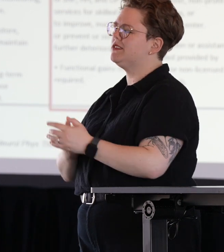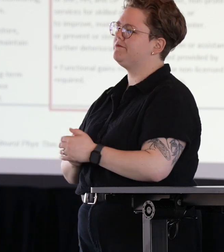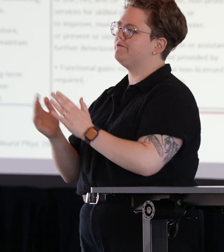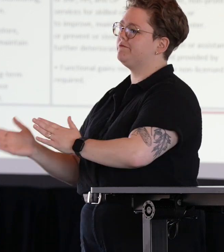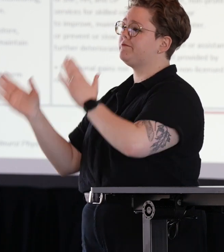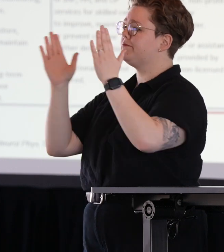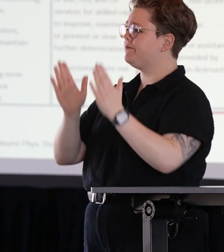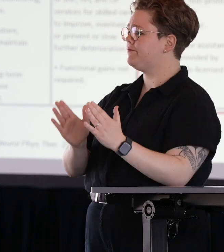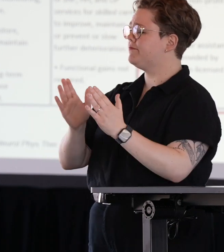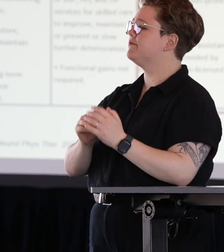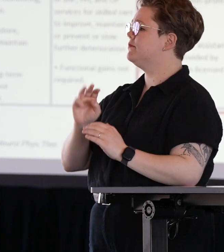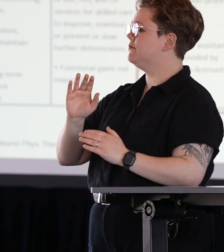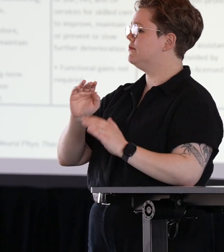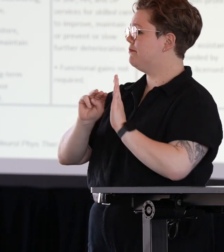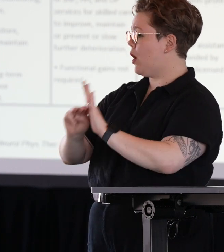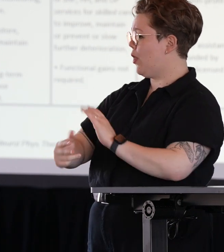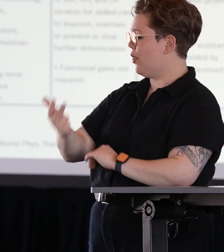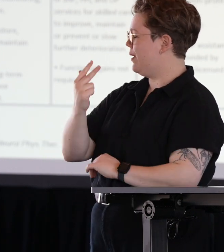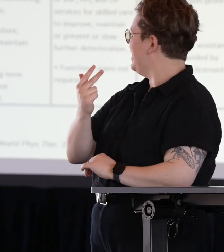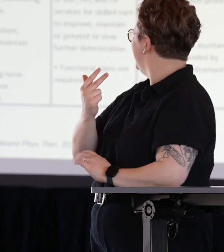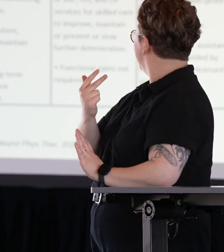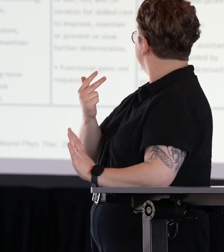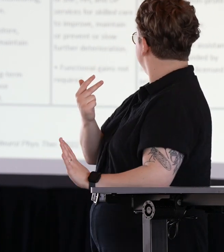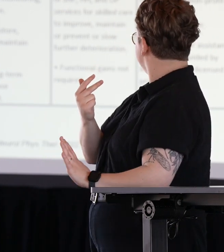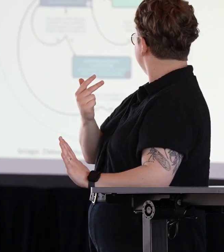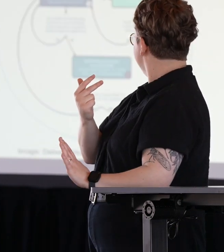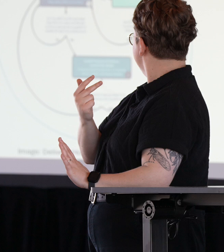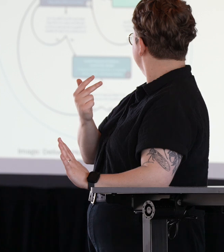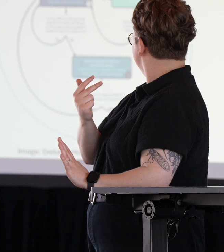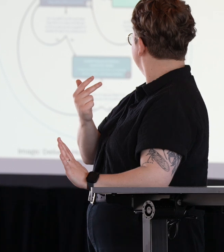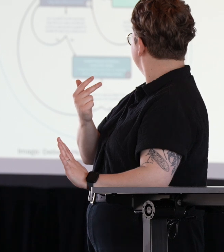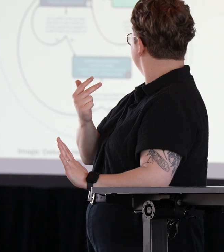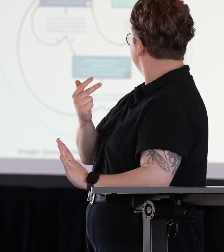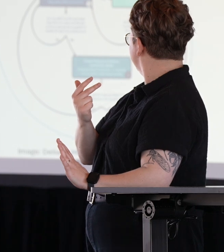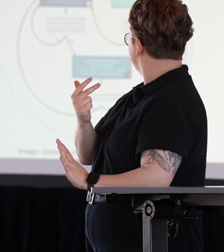three. And get this slide to advance. Patience is not my